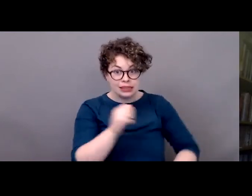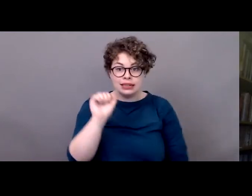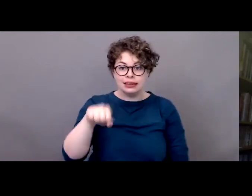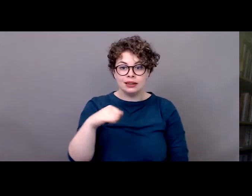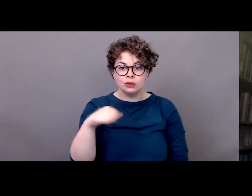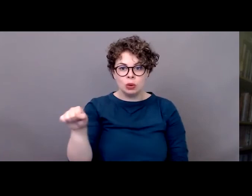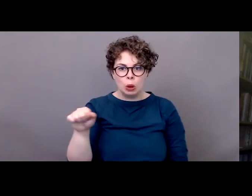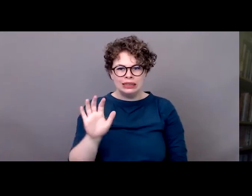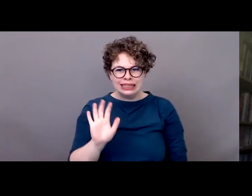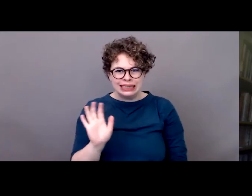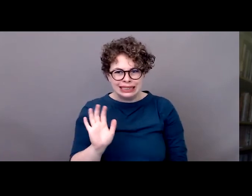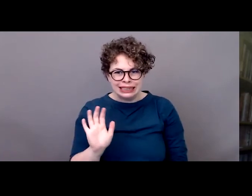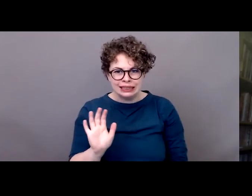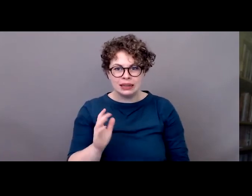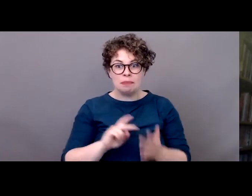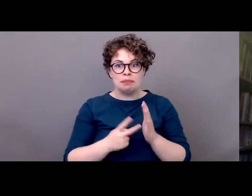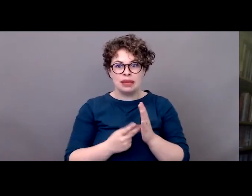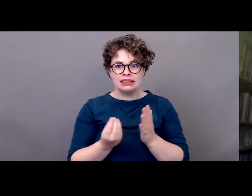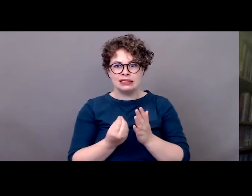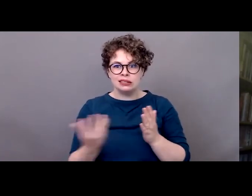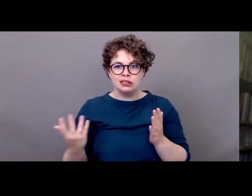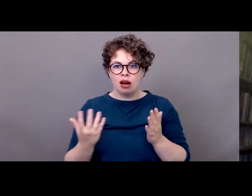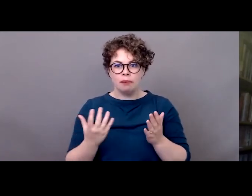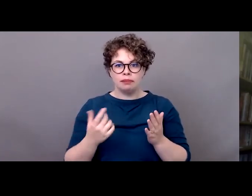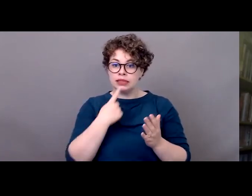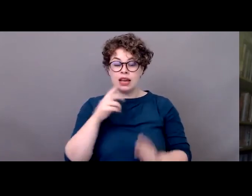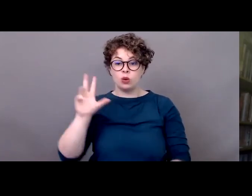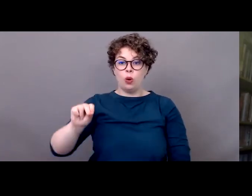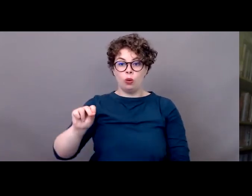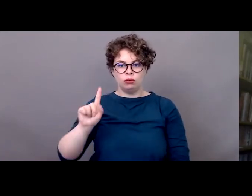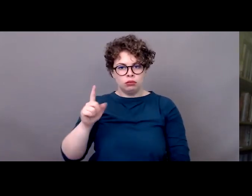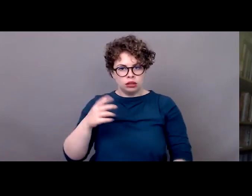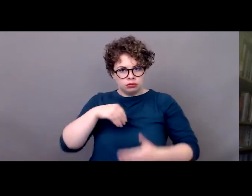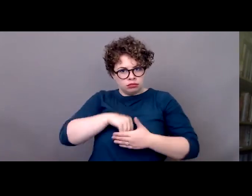which leads to underreporting. So, this is one of the main reasons why